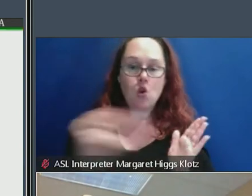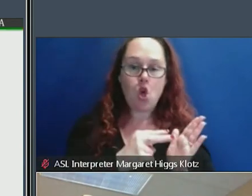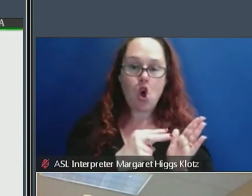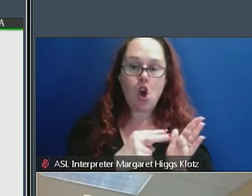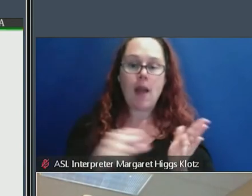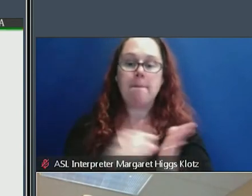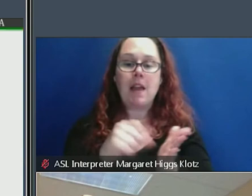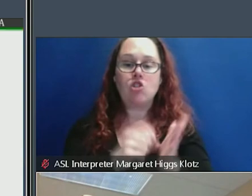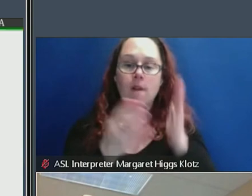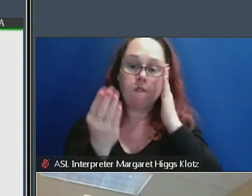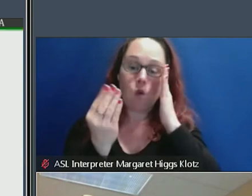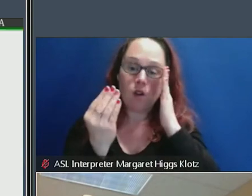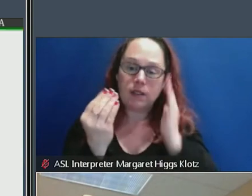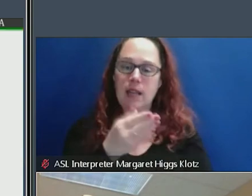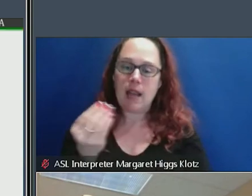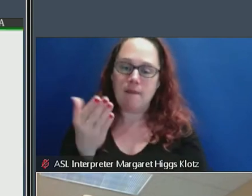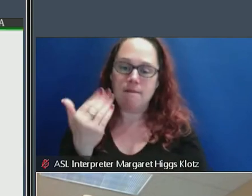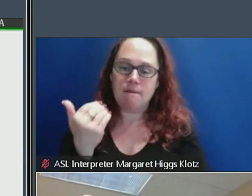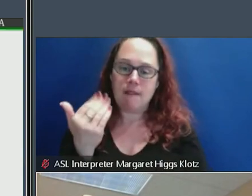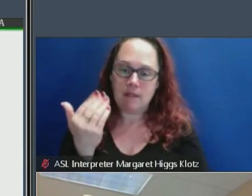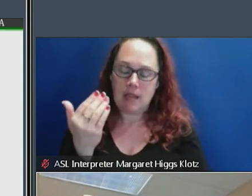and the planning hoards uniform standards,